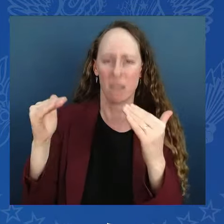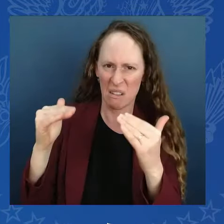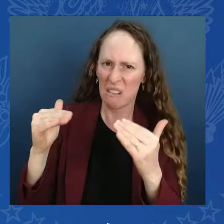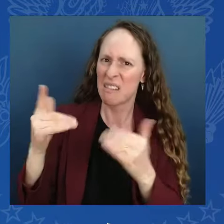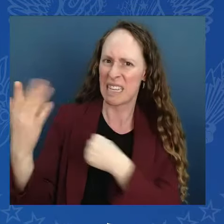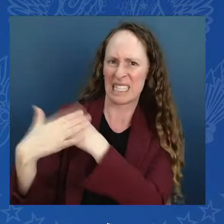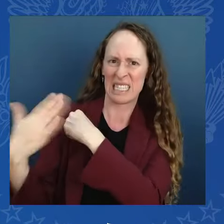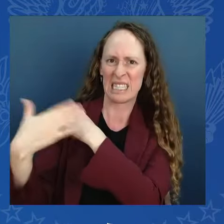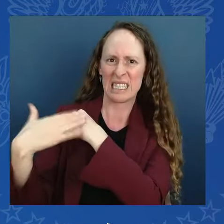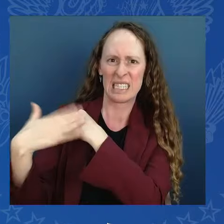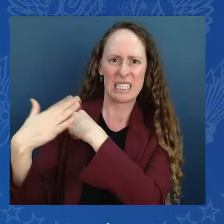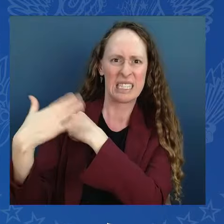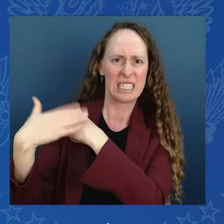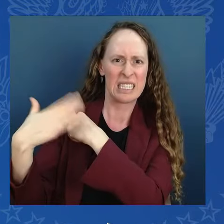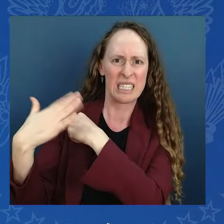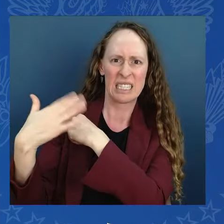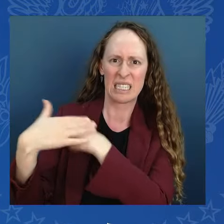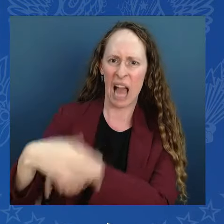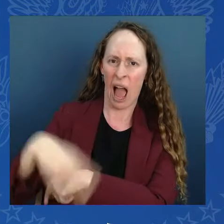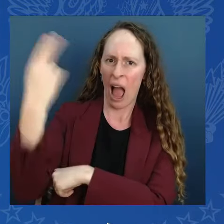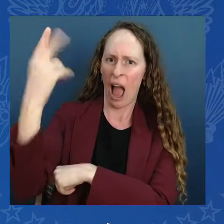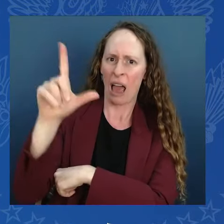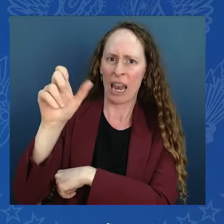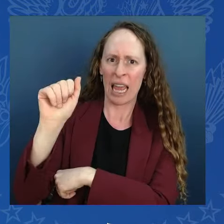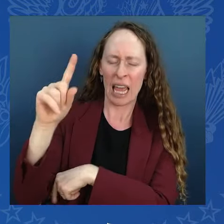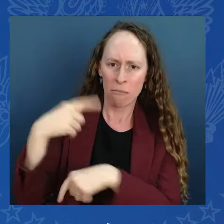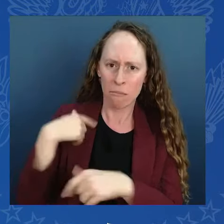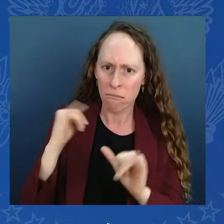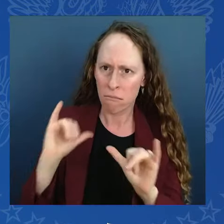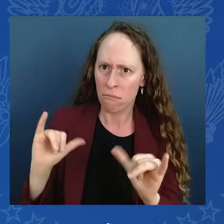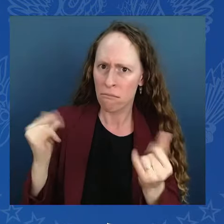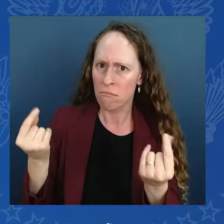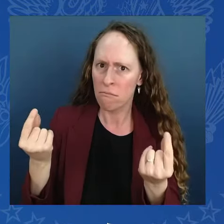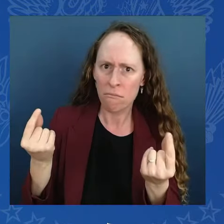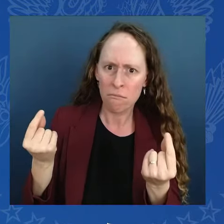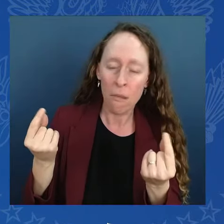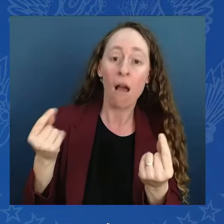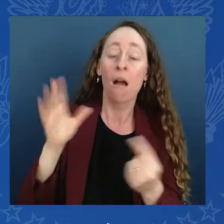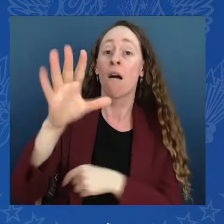Although my son was one of the lucky ones, meaning he didn't have to be hospitalized.